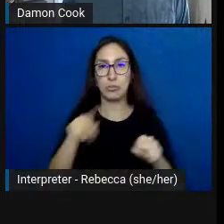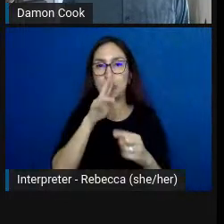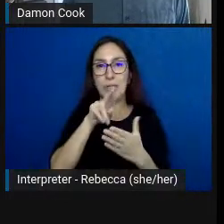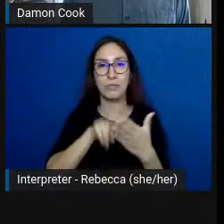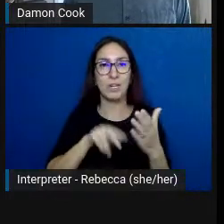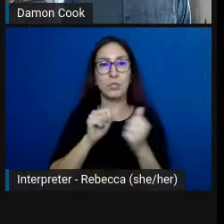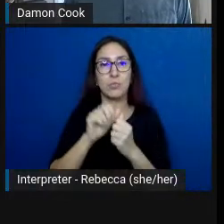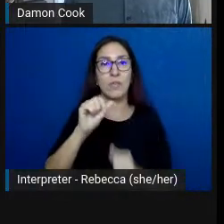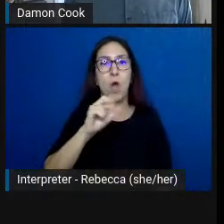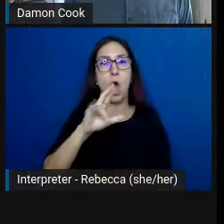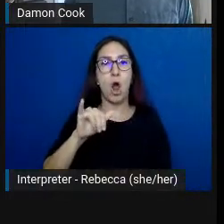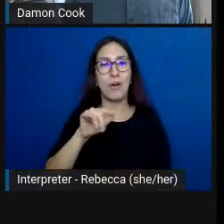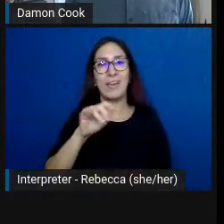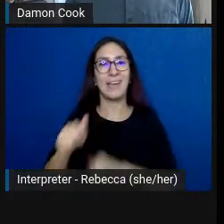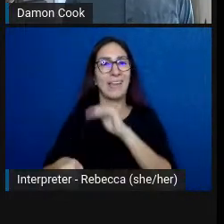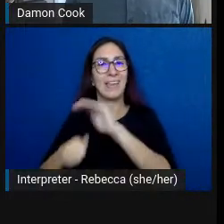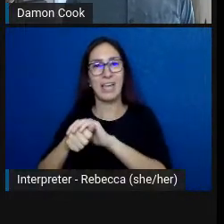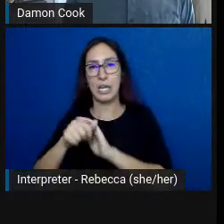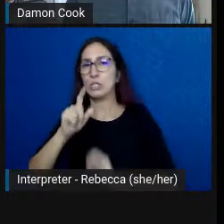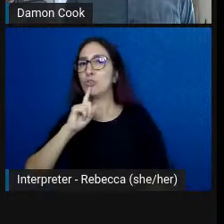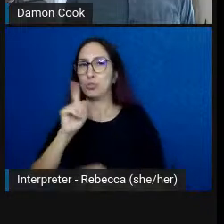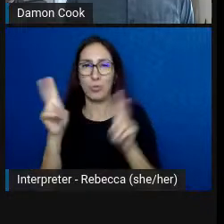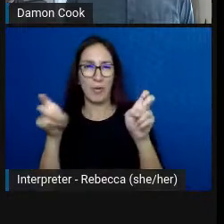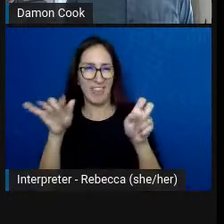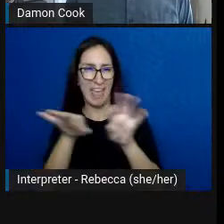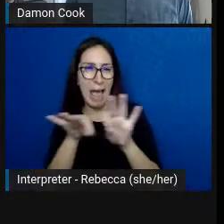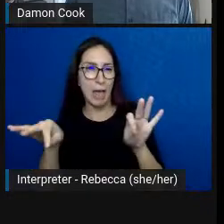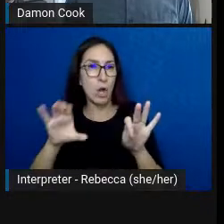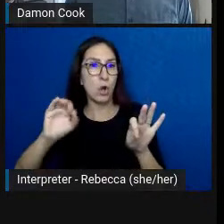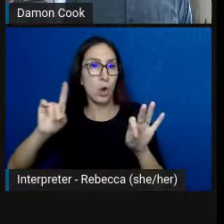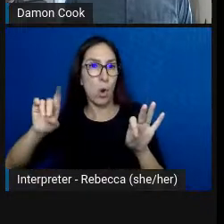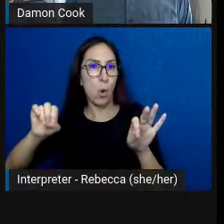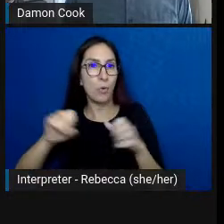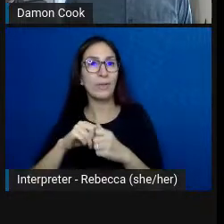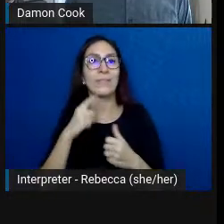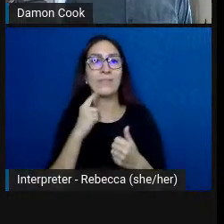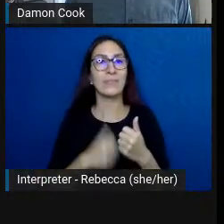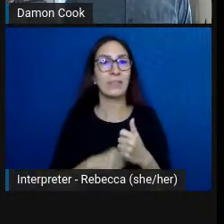If the icon is purely decorative than hide it with aria hidden true.